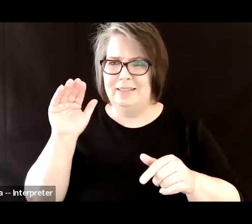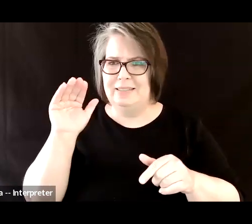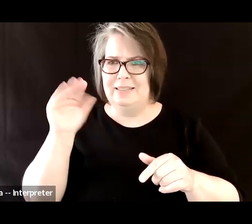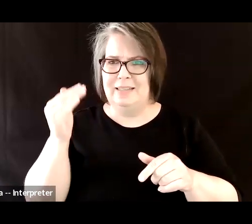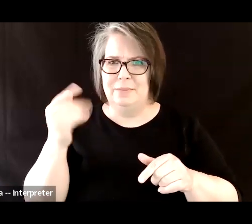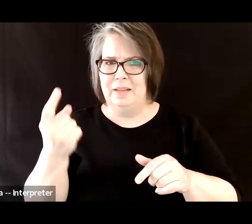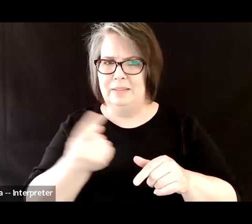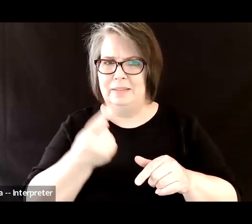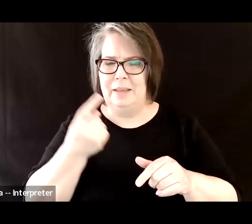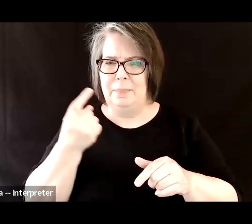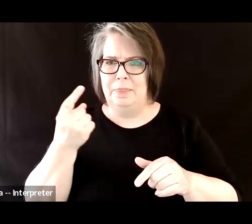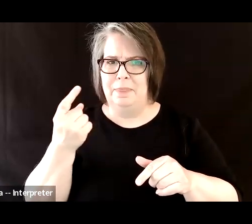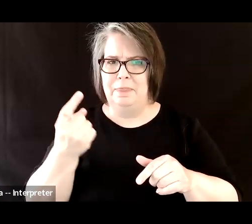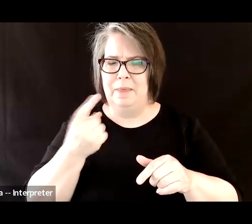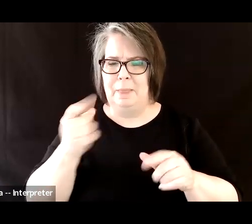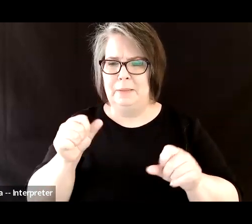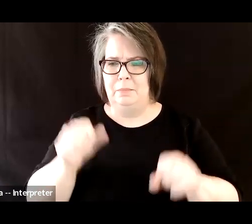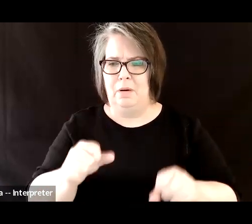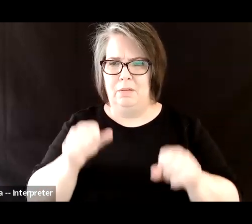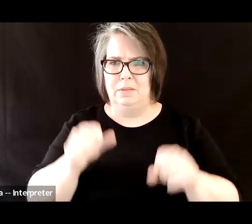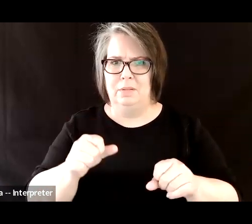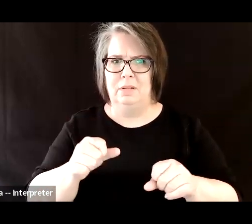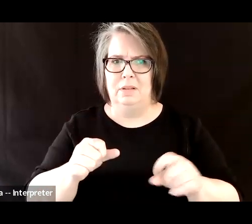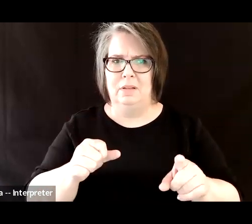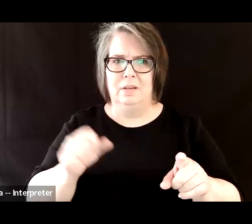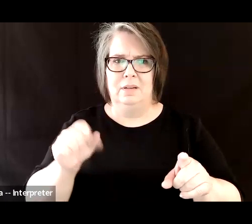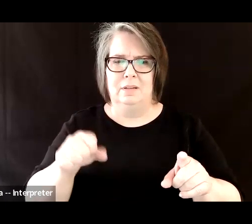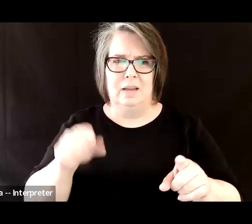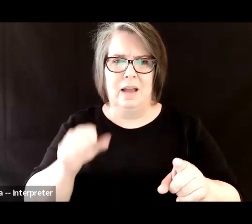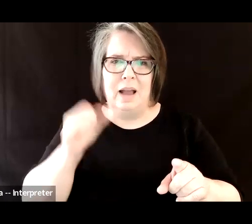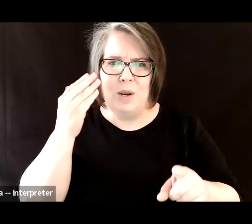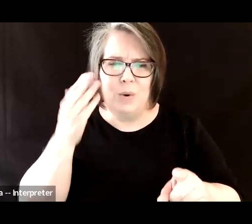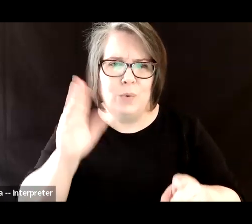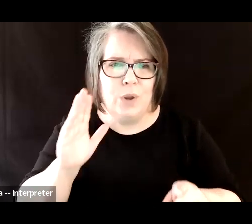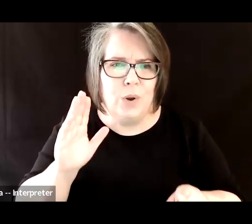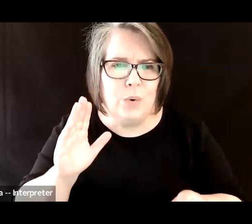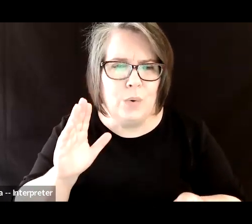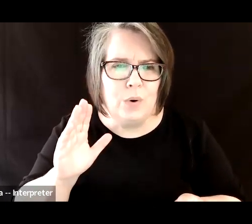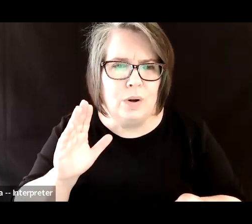that would be possible to me. >> I don't know of a